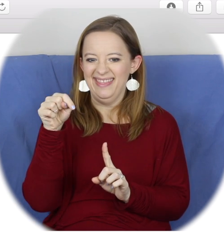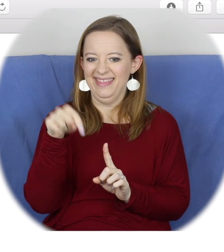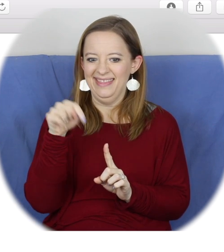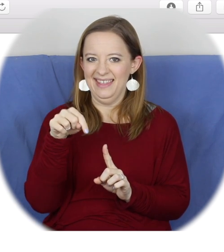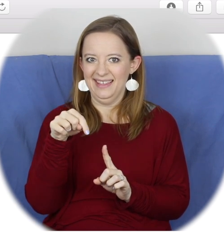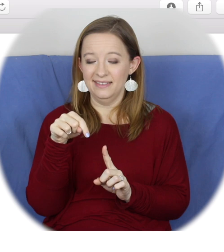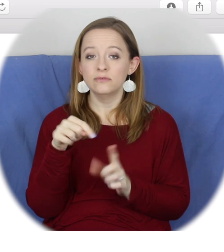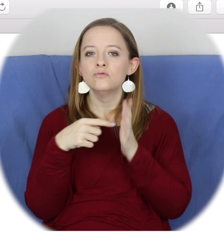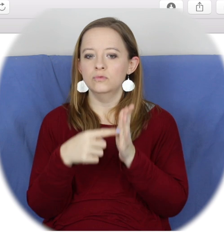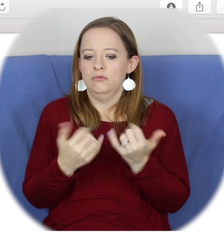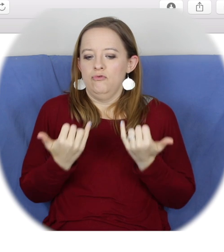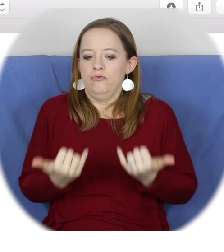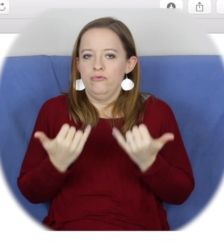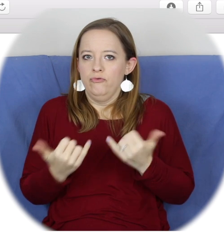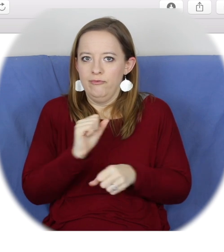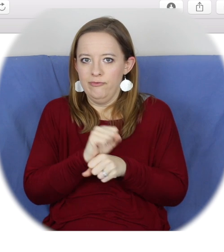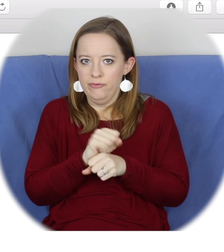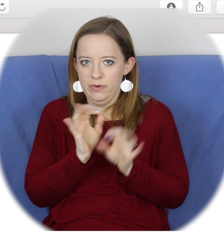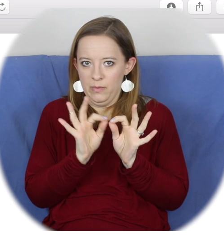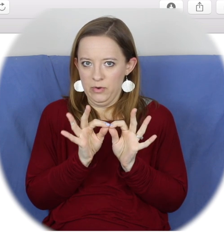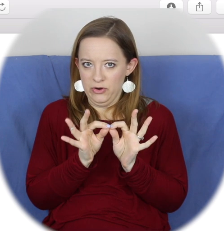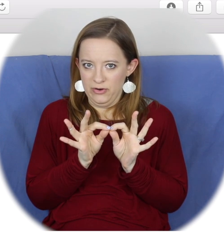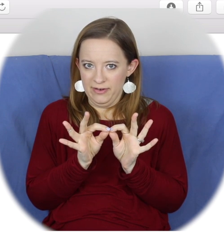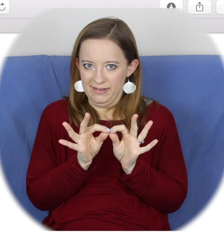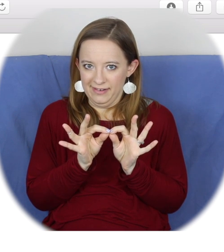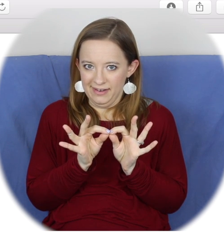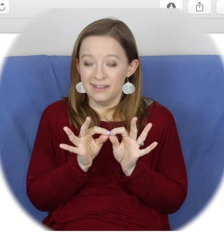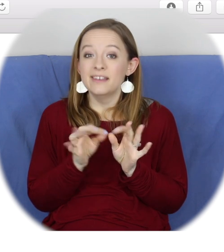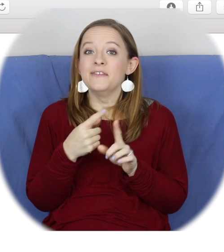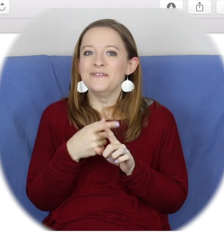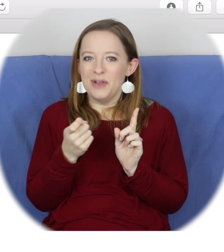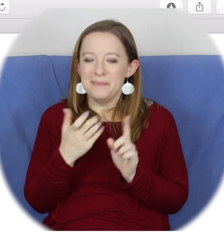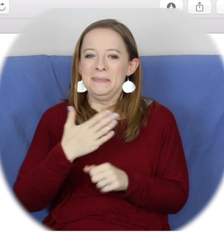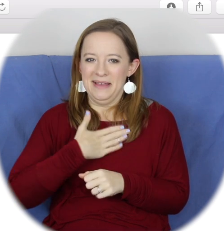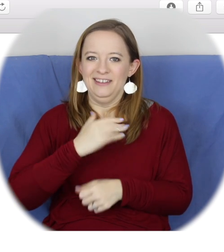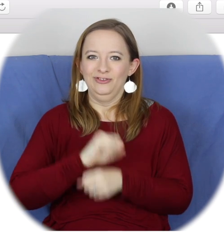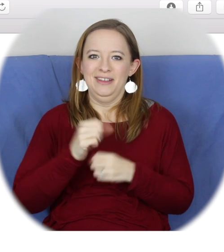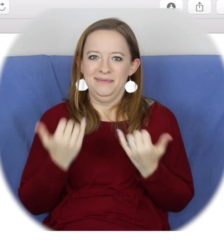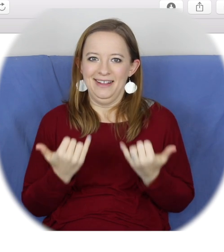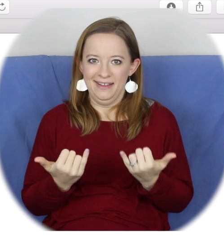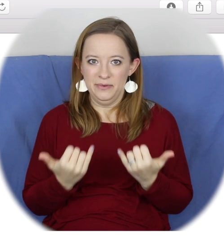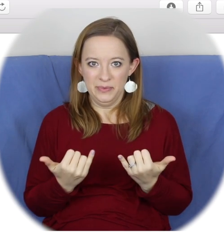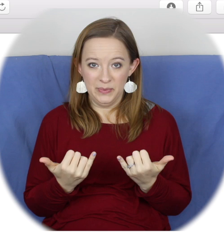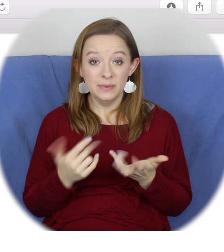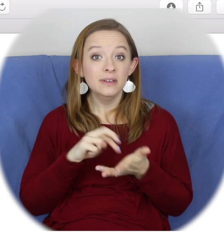this shows current pieces of my interpreting work from my job that I'm at now.